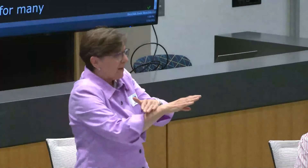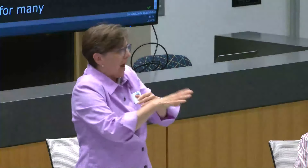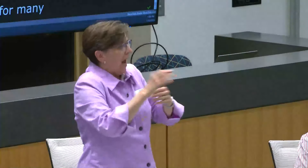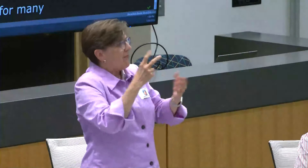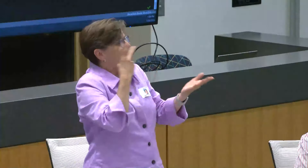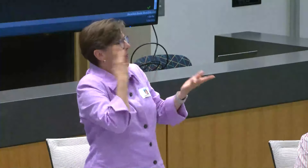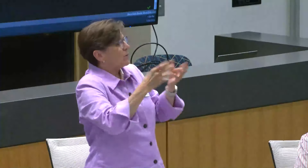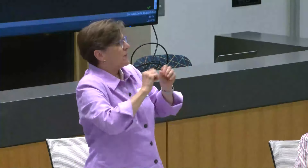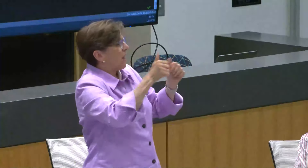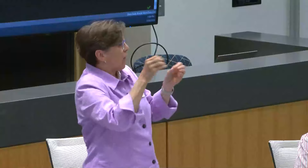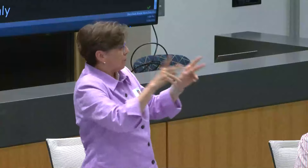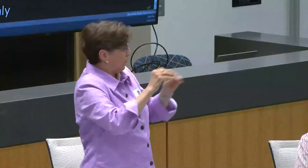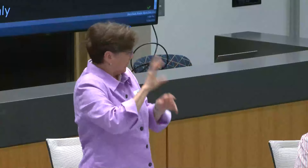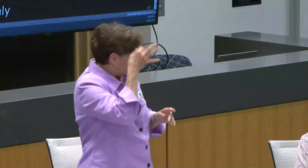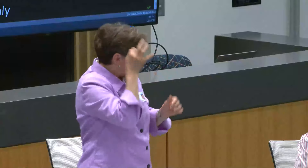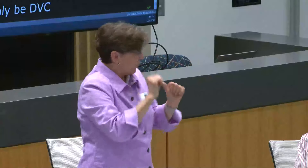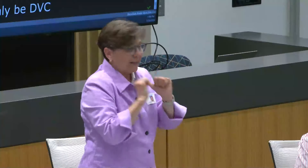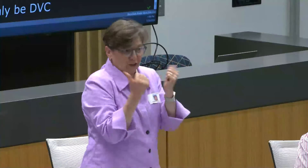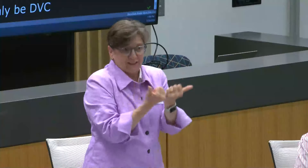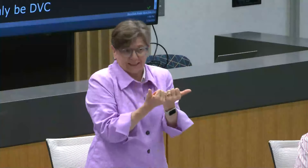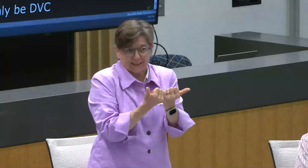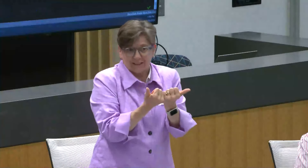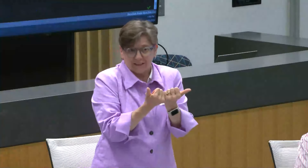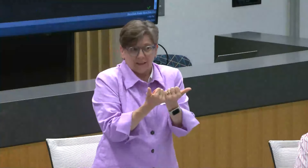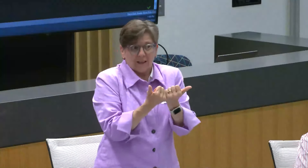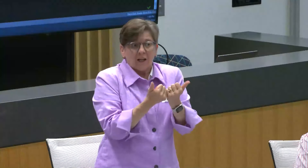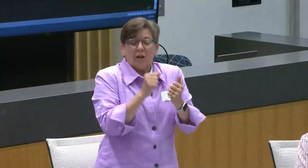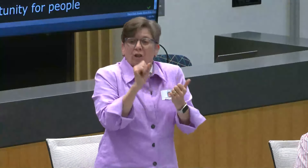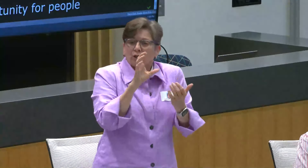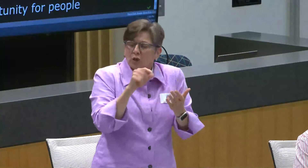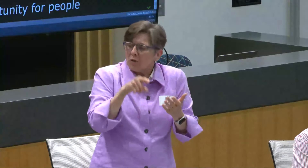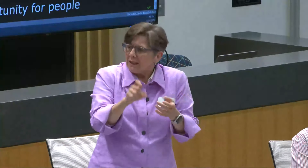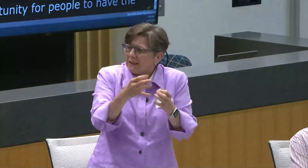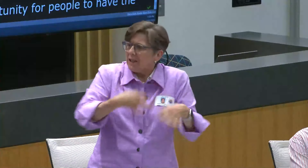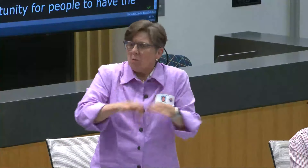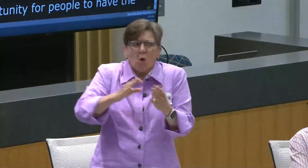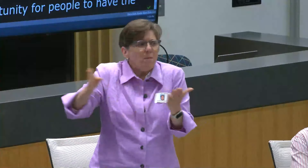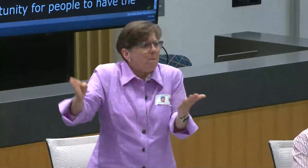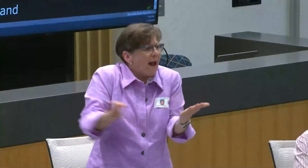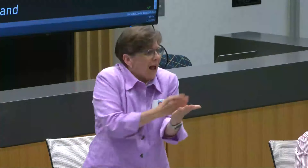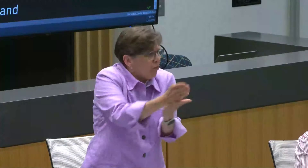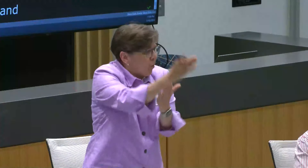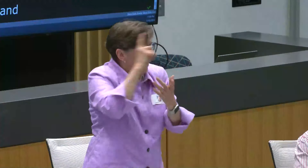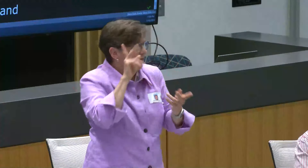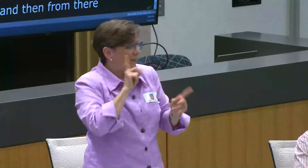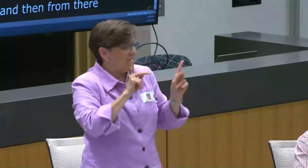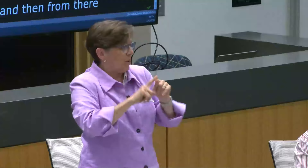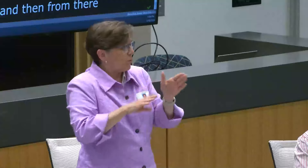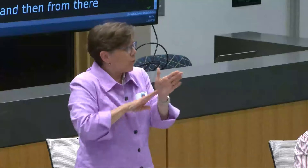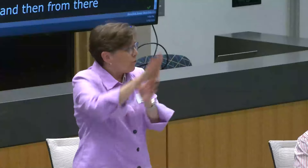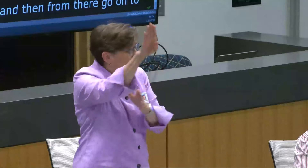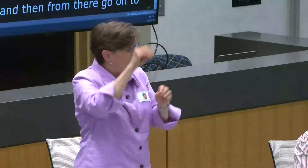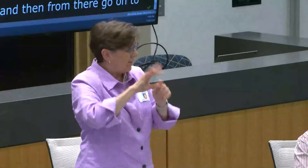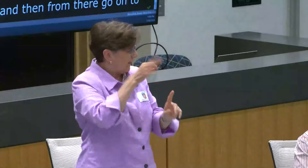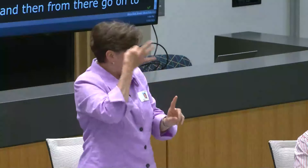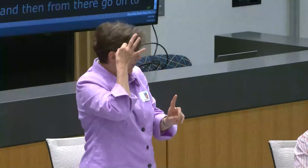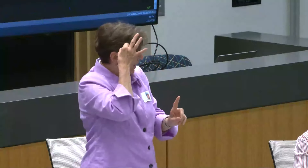CAN CERTAINLY TELL YOU THAT I THINK DVC HAS THE POSSIBILITY TO BE AN ENTRYWAY FOR MANY GOVERNMENT POSITIONS NOT JUST TO ONLY